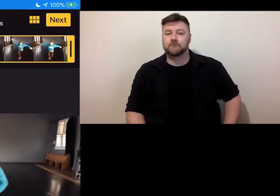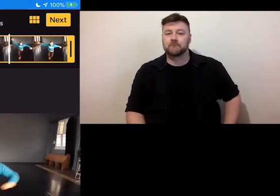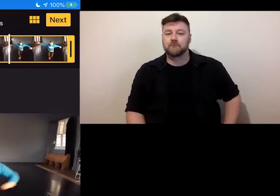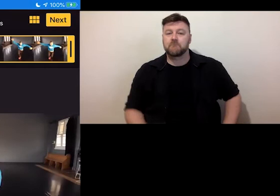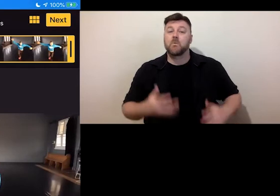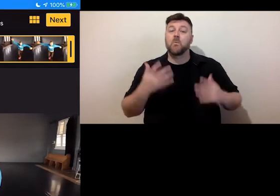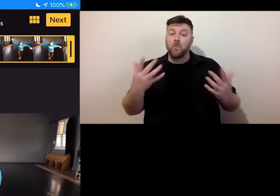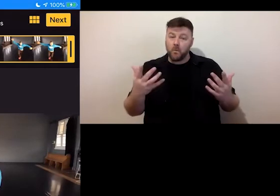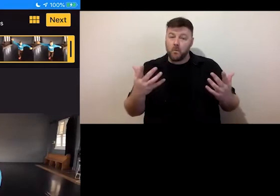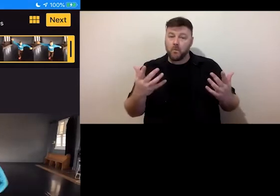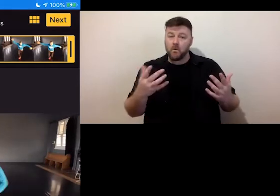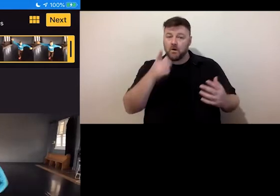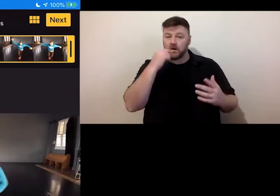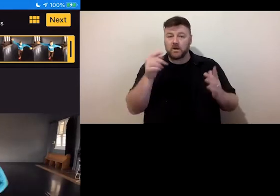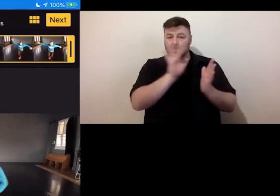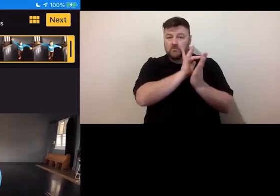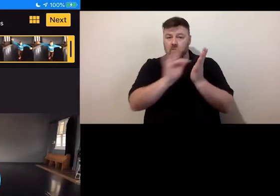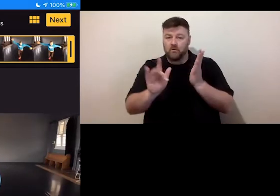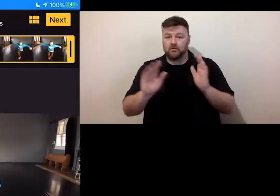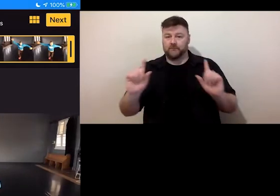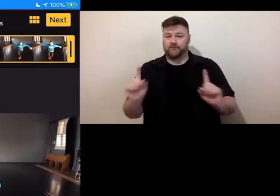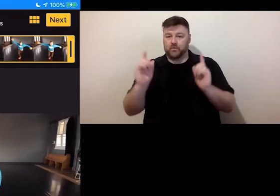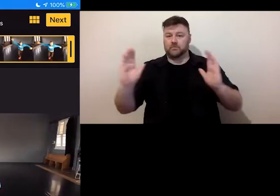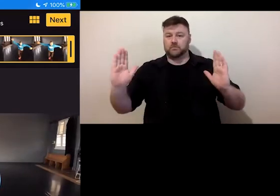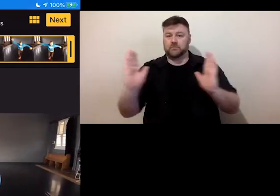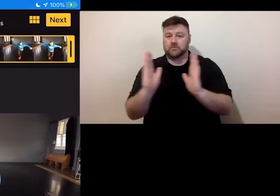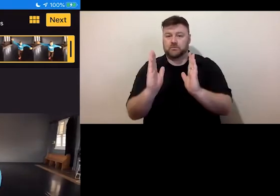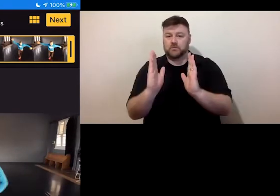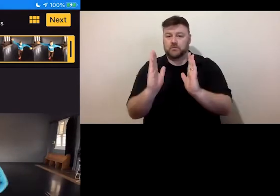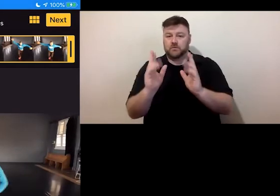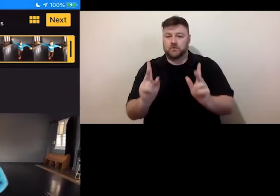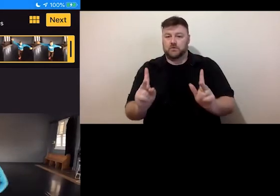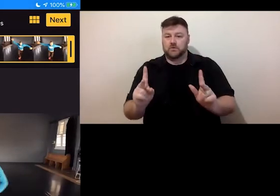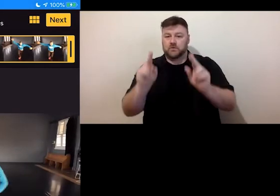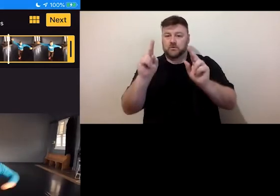to take out that whole first bit, which means I can grab this edge and